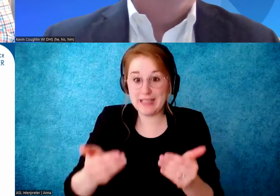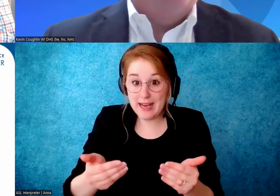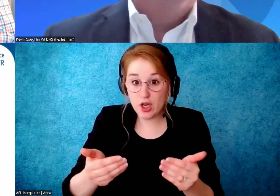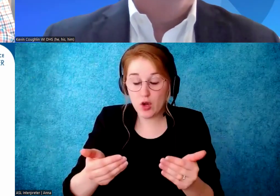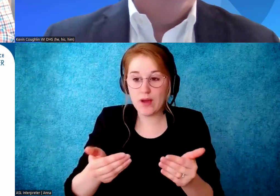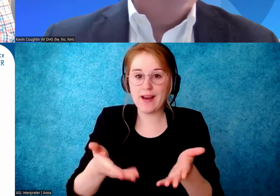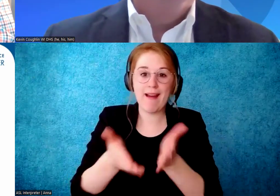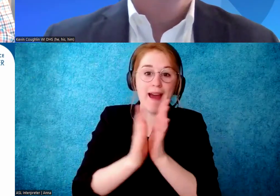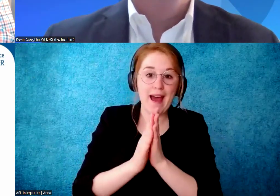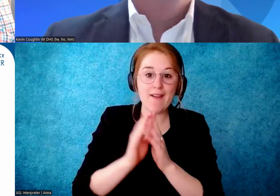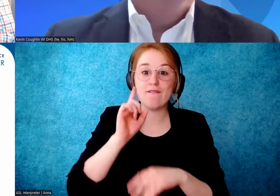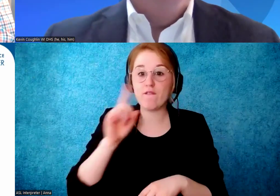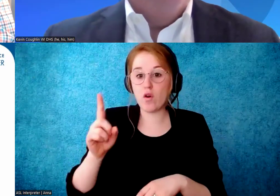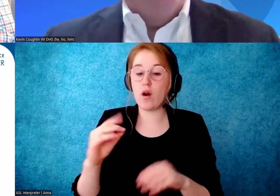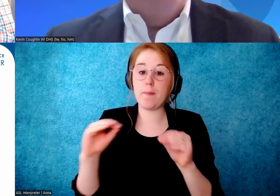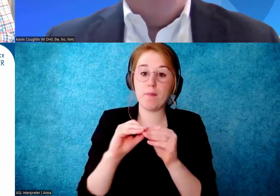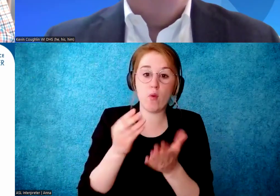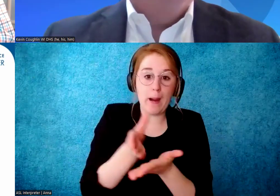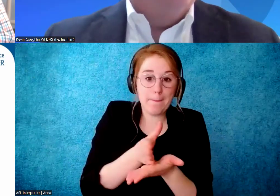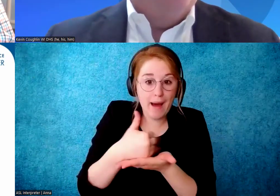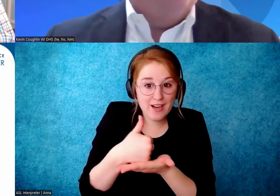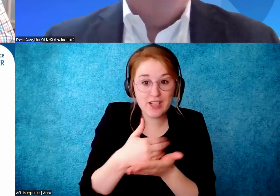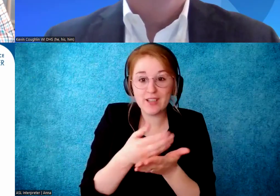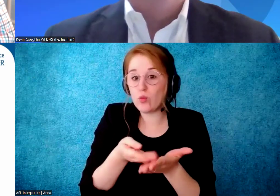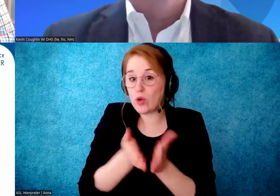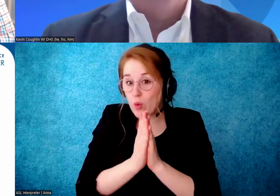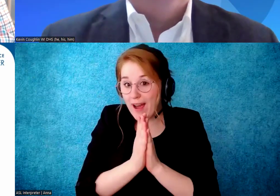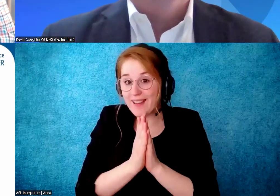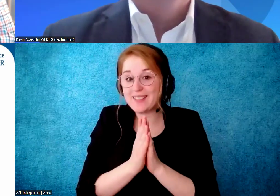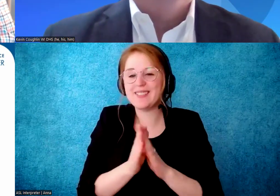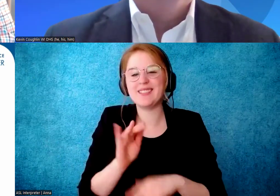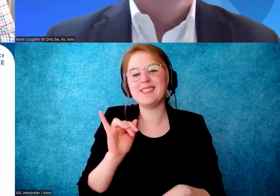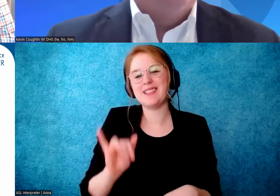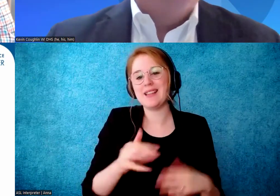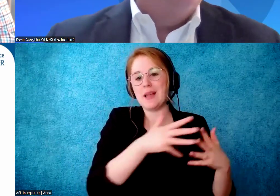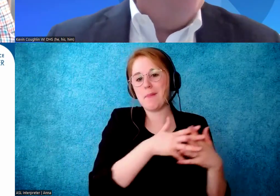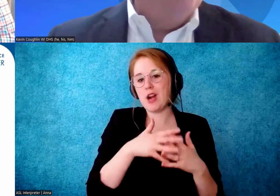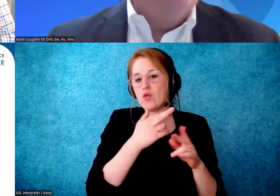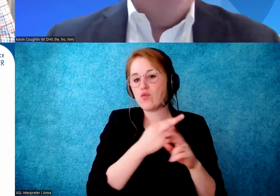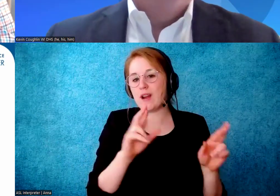for a biannual budget request after the American Rescue Plan Act funding is over